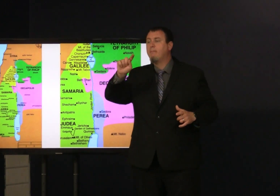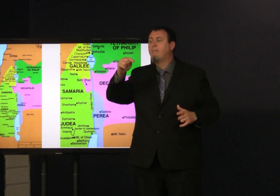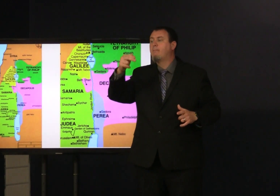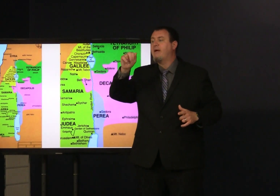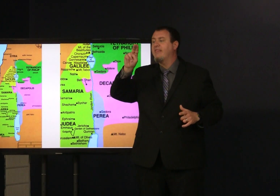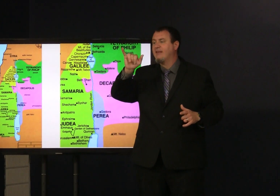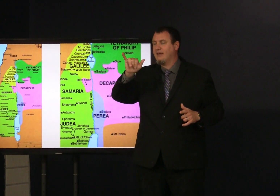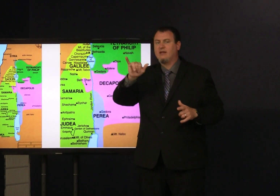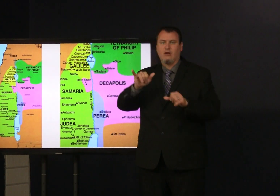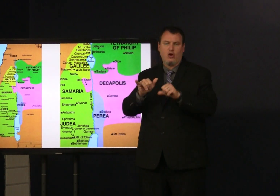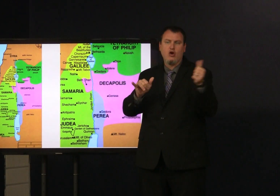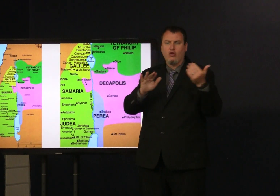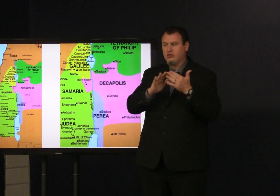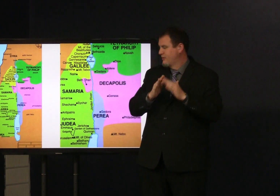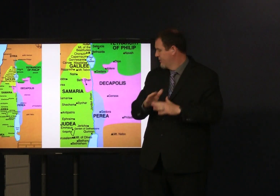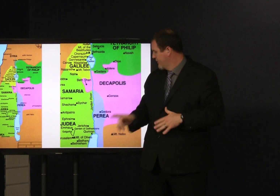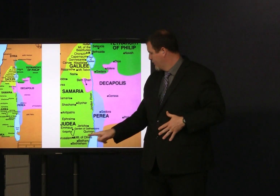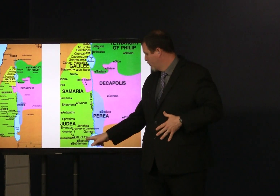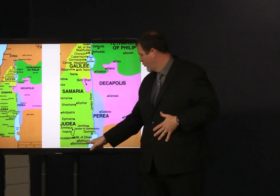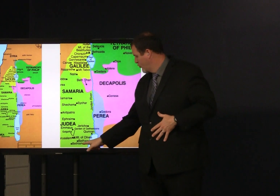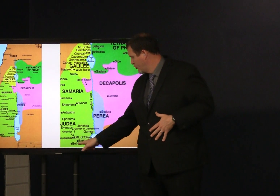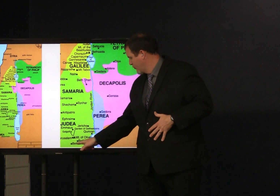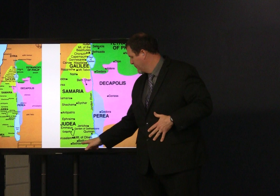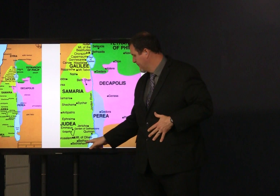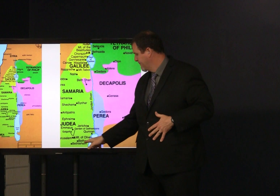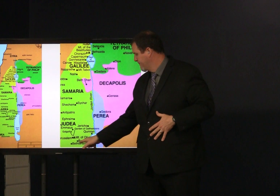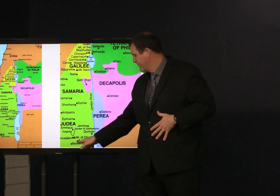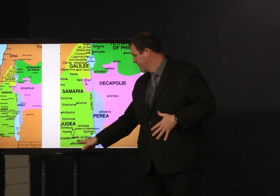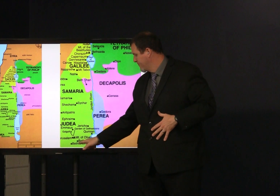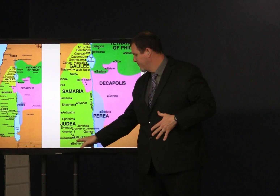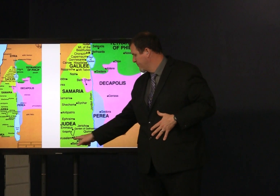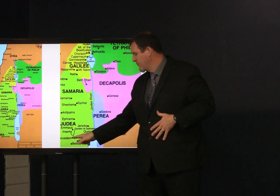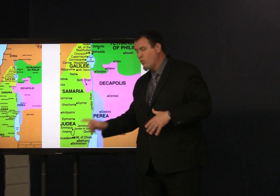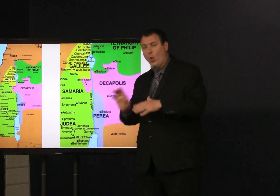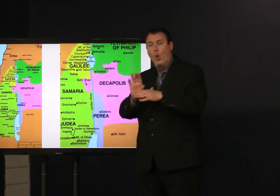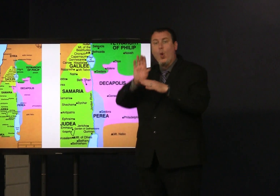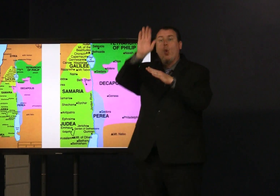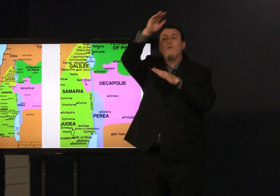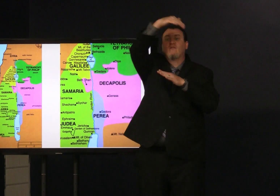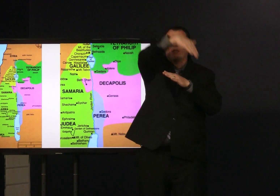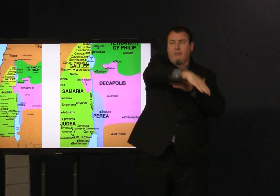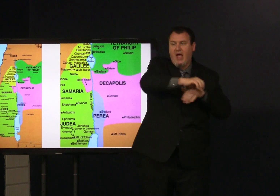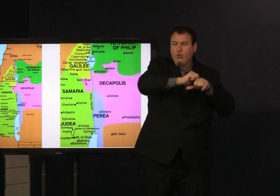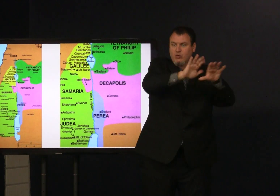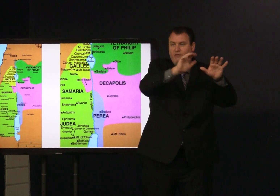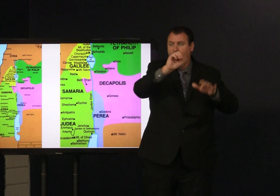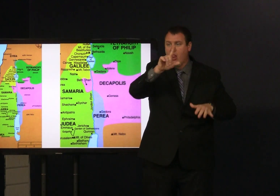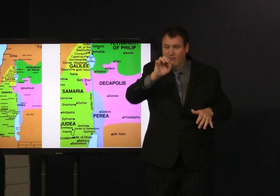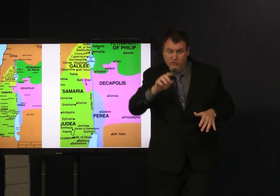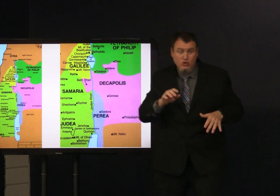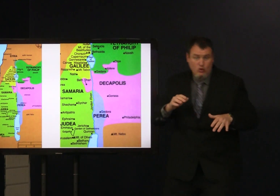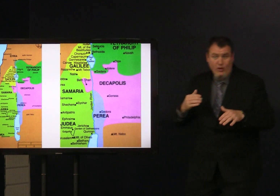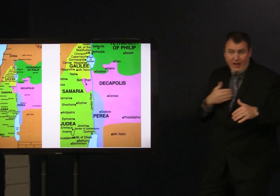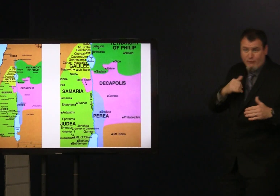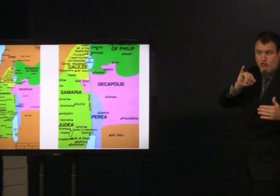and Bethany right next door town just next door it was over the Mountainside and